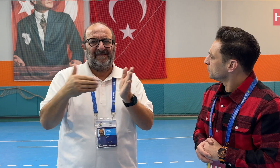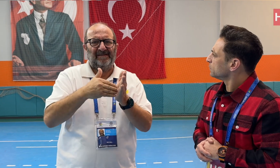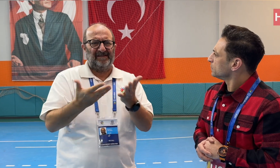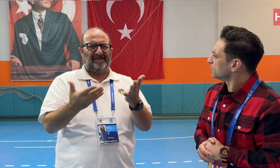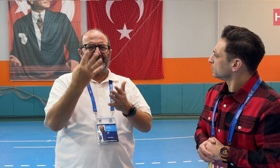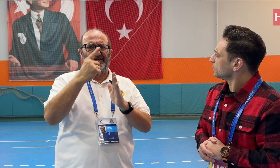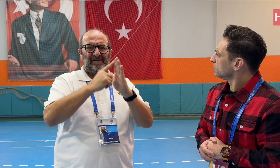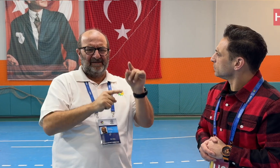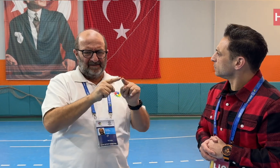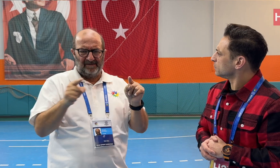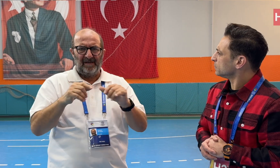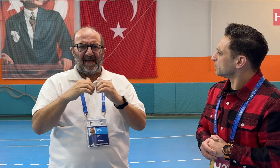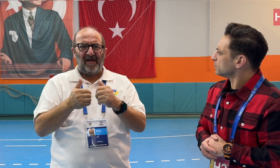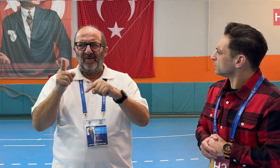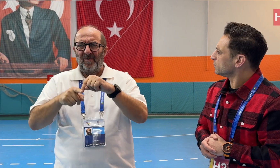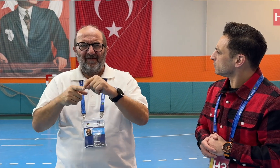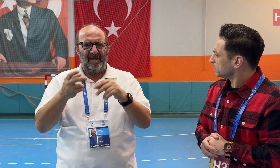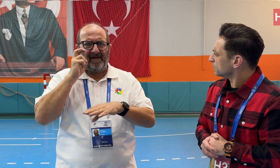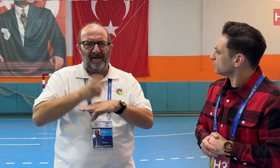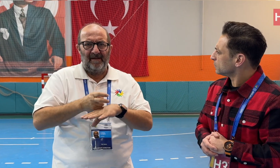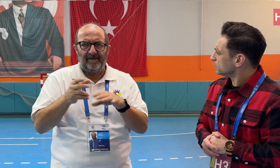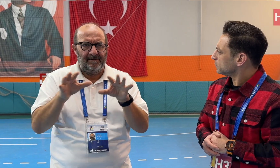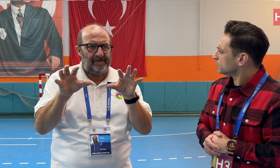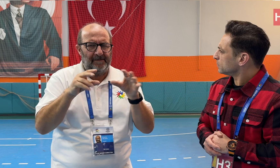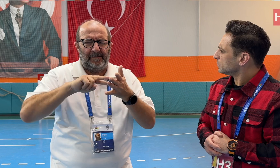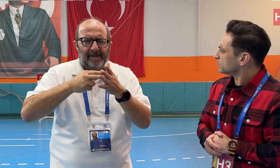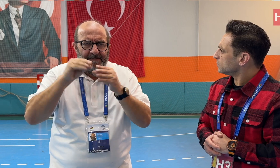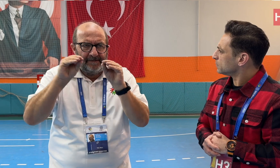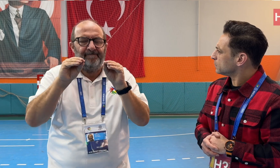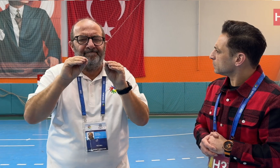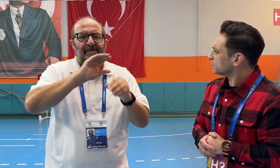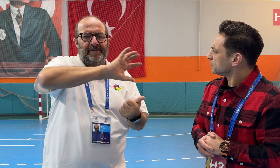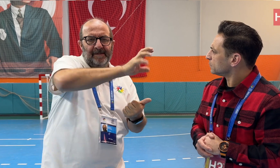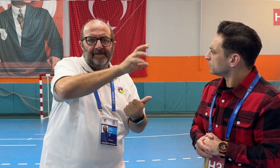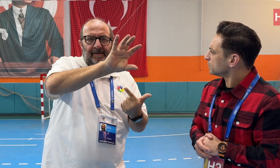four months, I felt it was too soon to have another futsal competition. Instead, I came up with another plan.